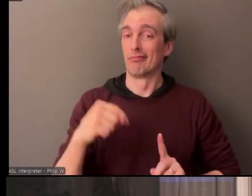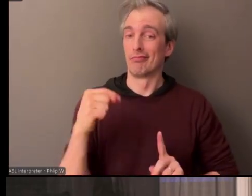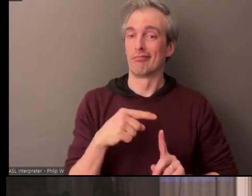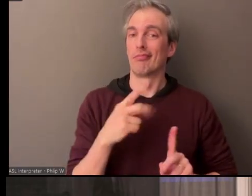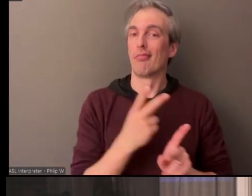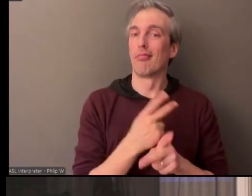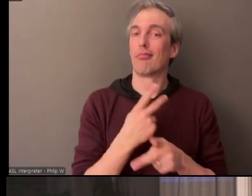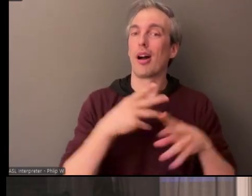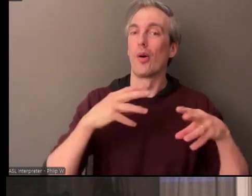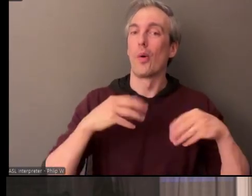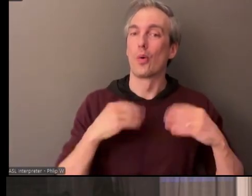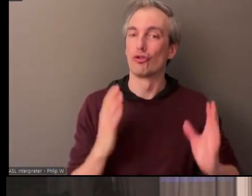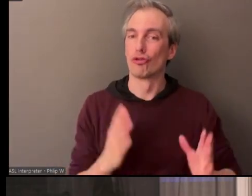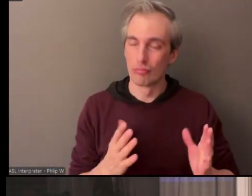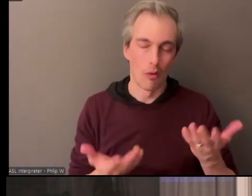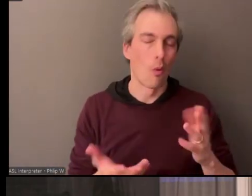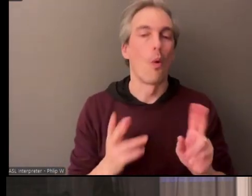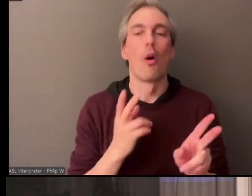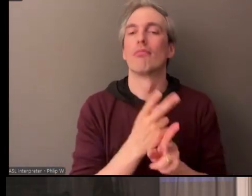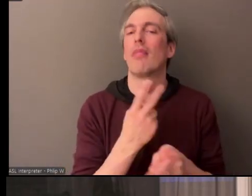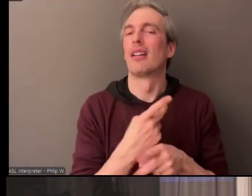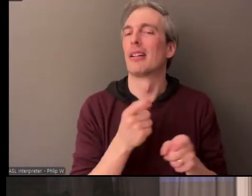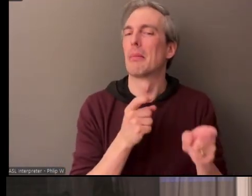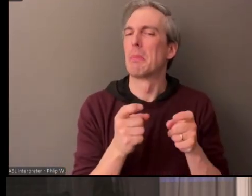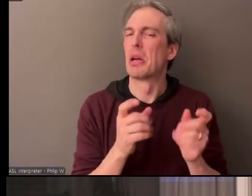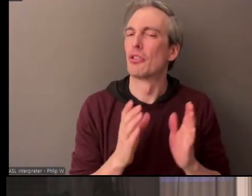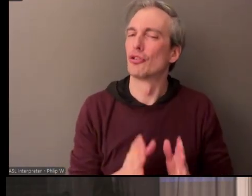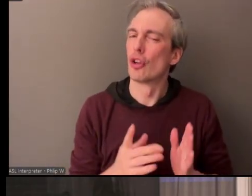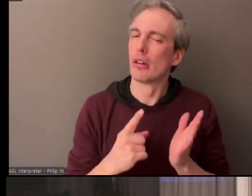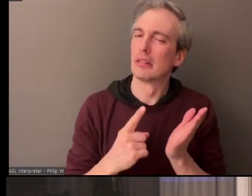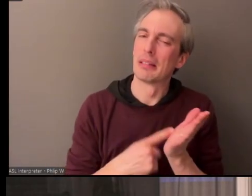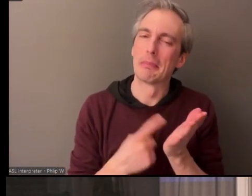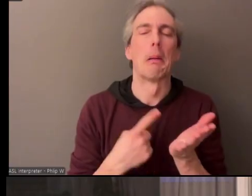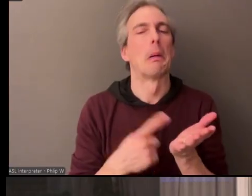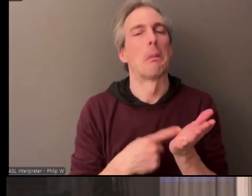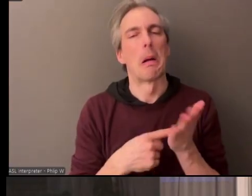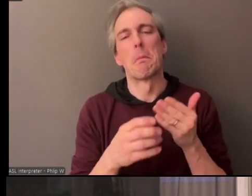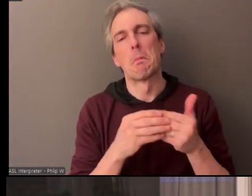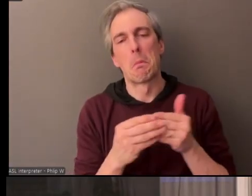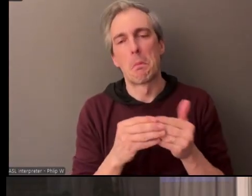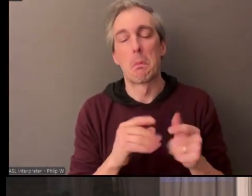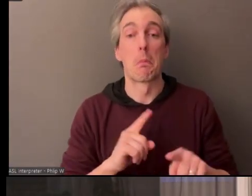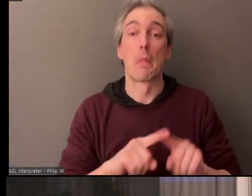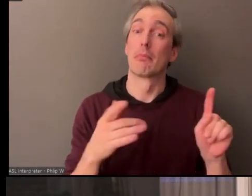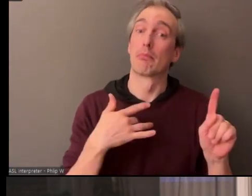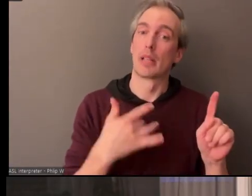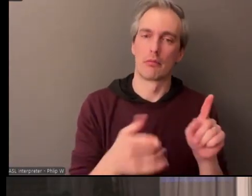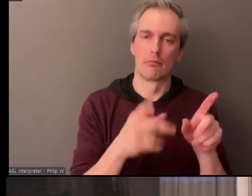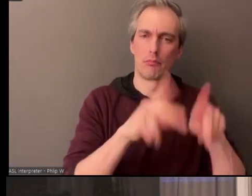Sometimes this is a little bit flexible. But largely, there is someone who is responsible for writing acceptance criteria. In traditional scrum, that's the product owner.